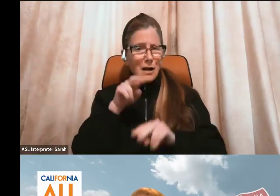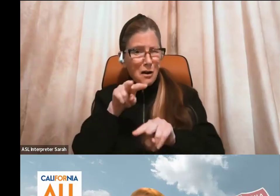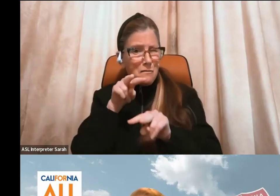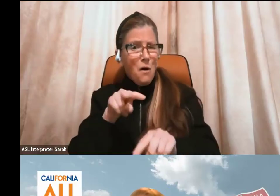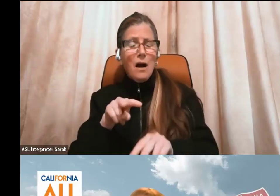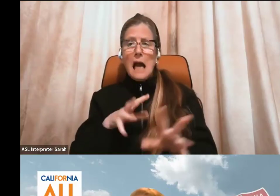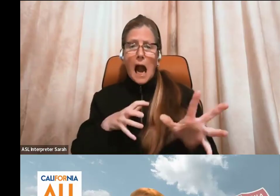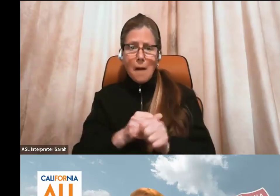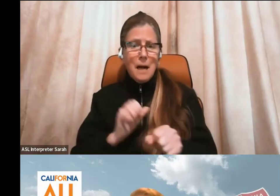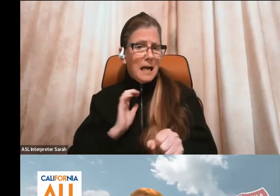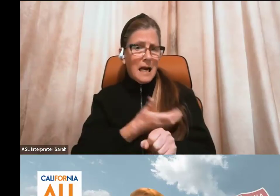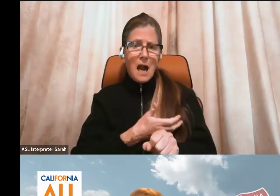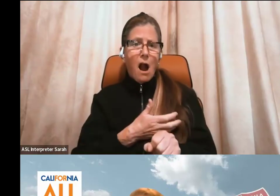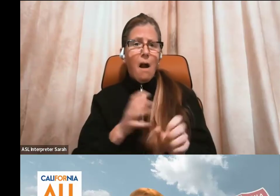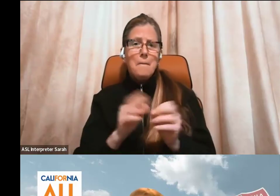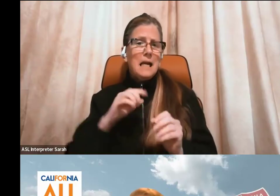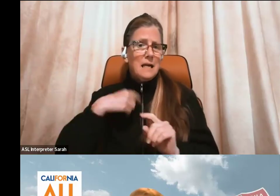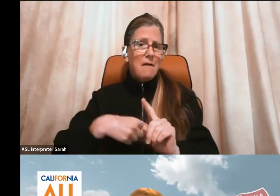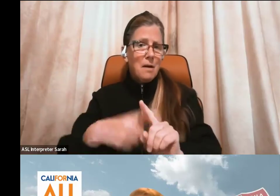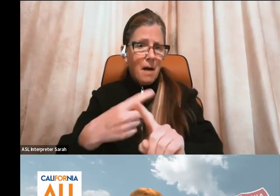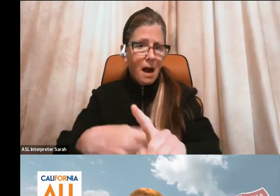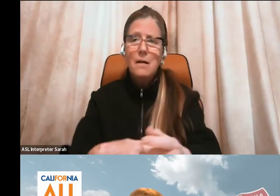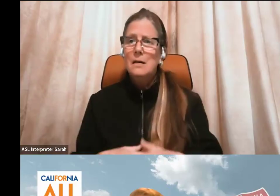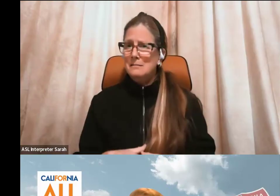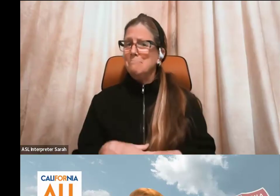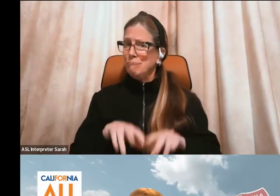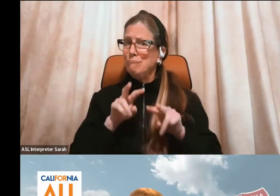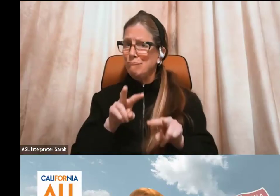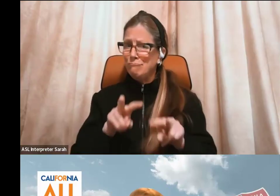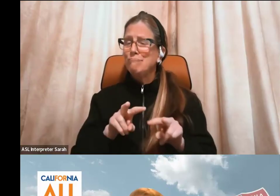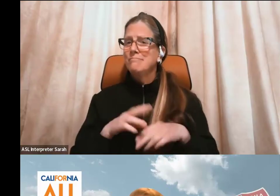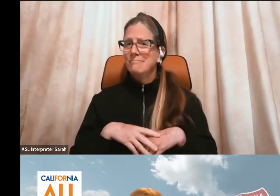monthly Communities of Practice, and yeah, looking forward to those outreach materials, that one